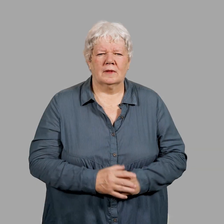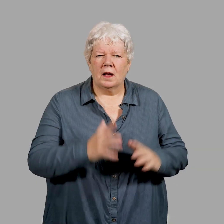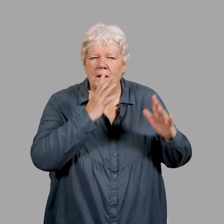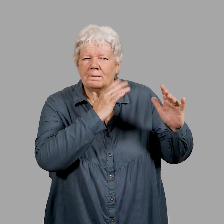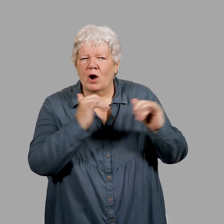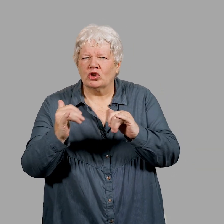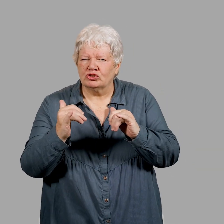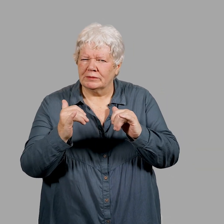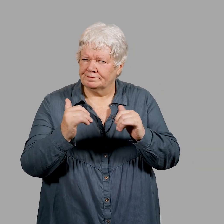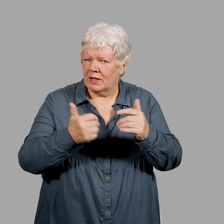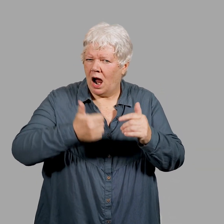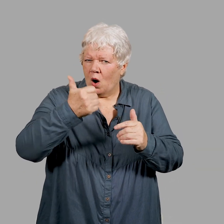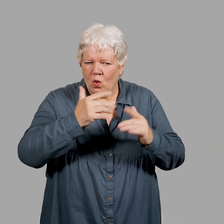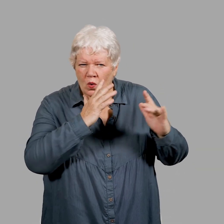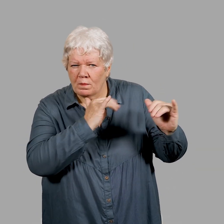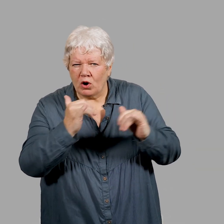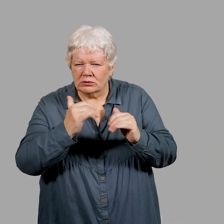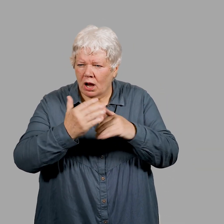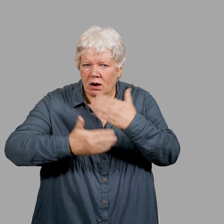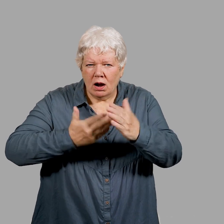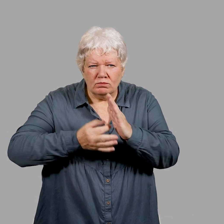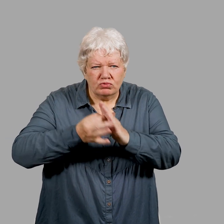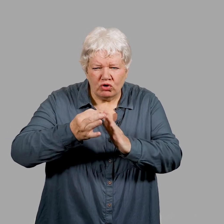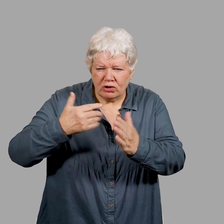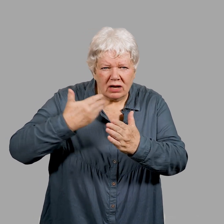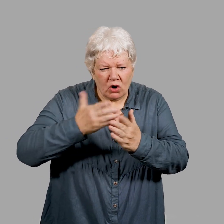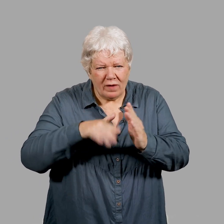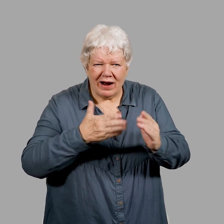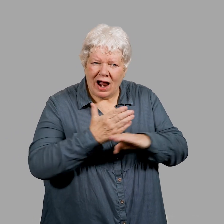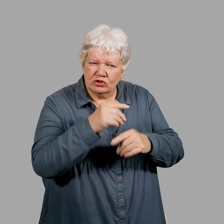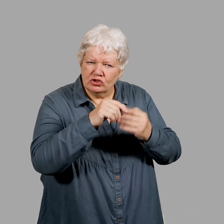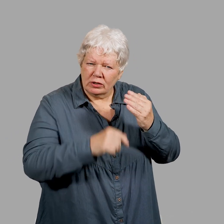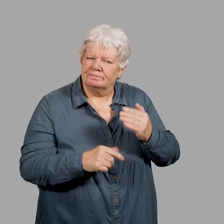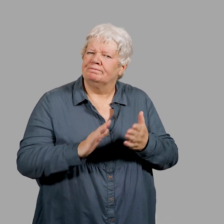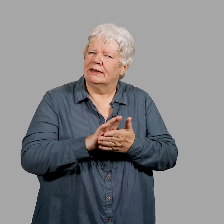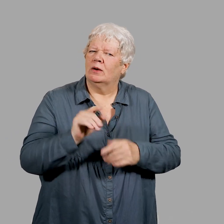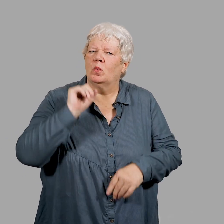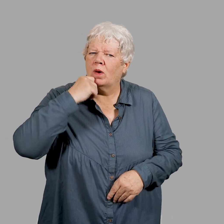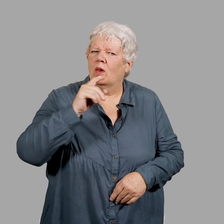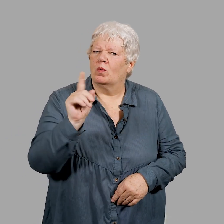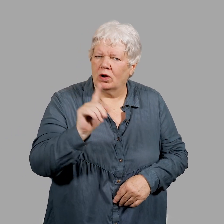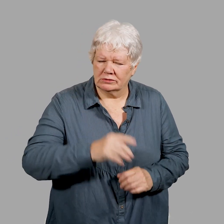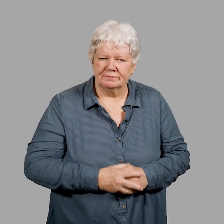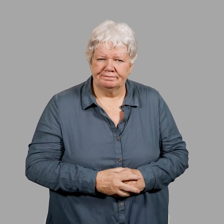In order to monitor progress towards the actions in the present plan we will: